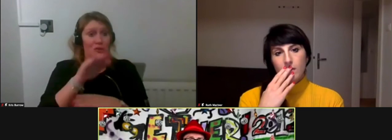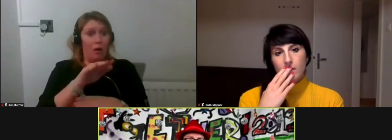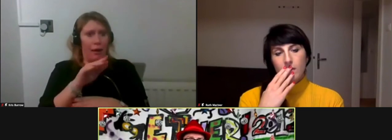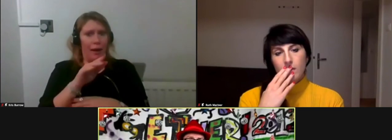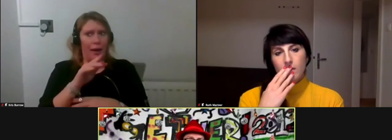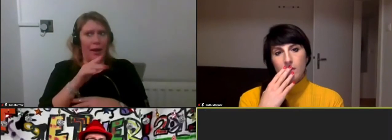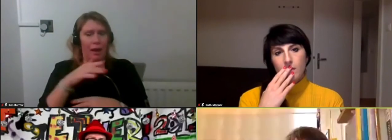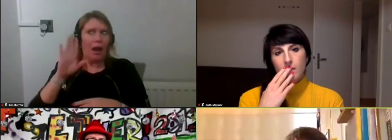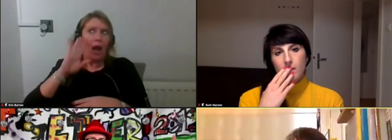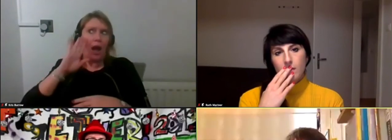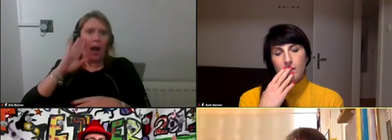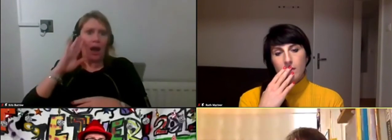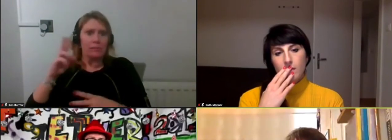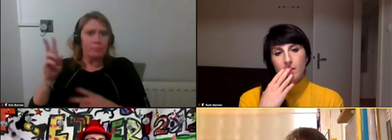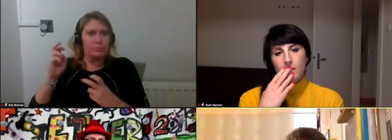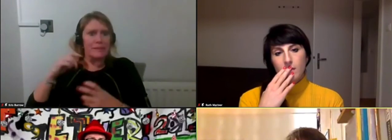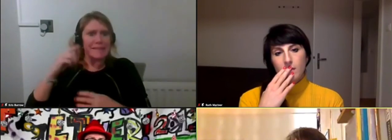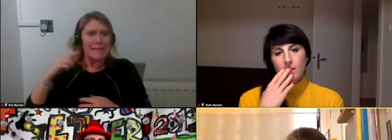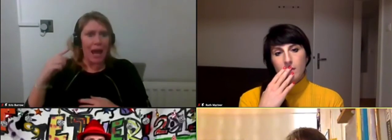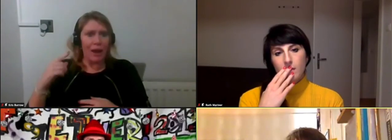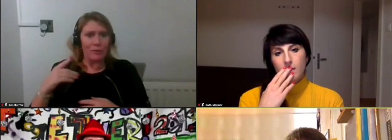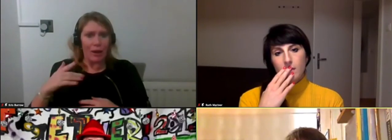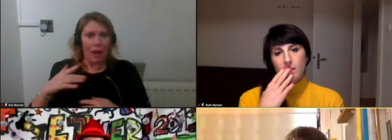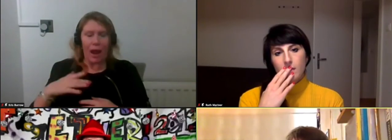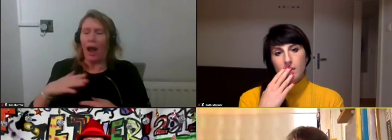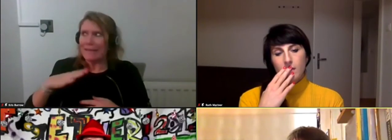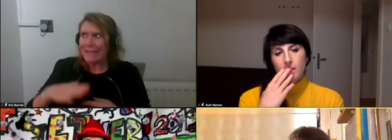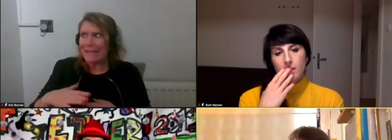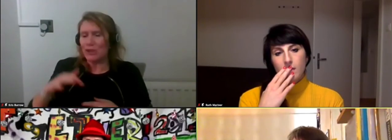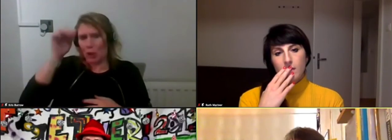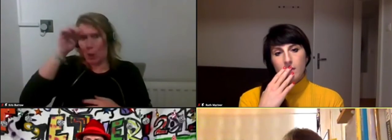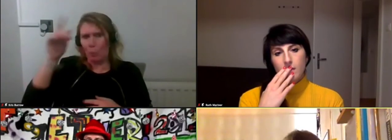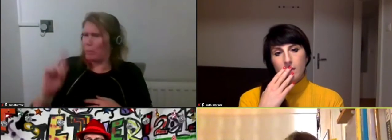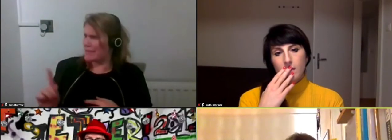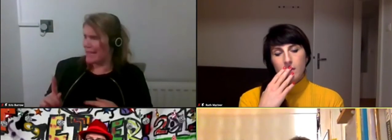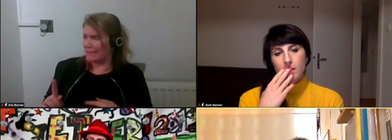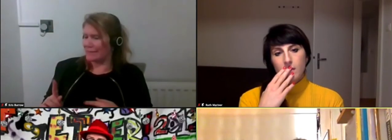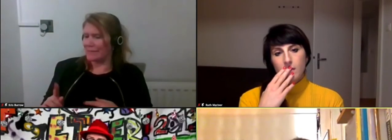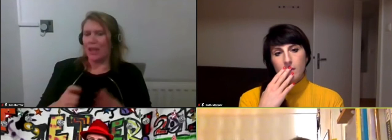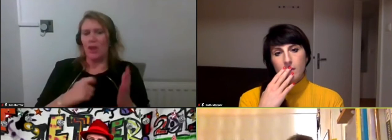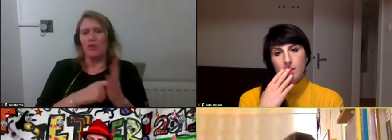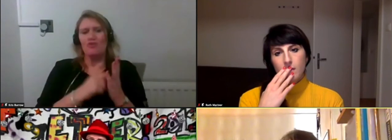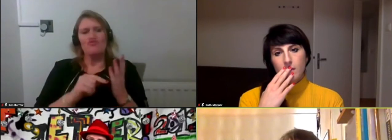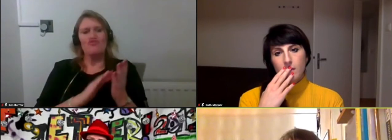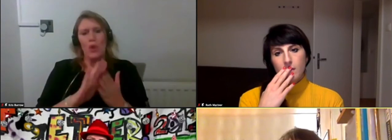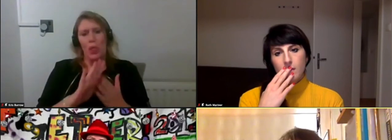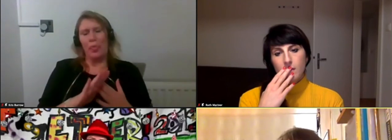Umm... yes, okay. So,